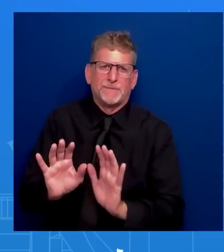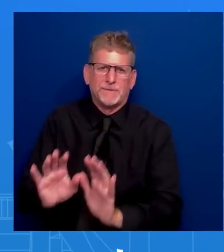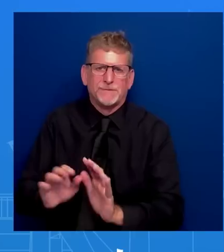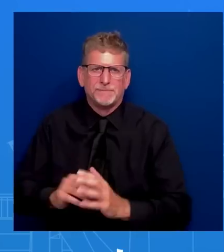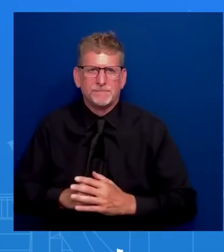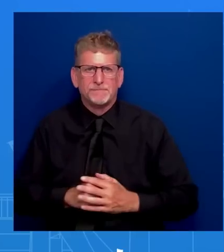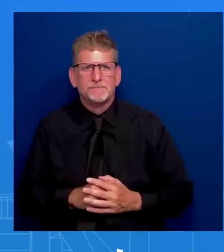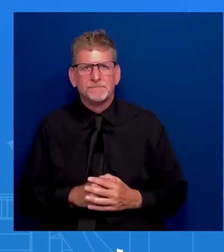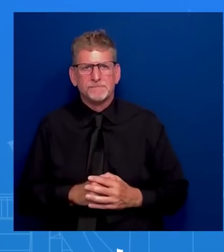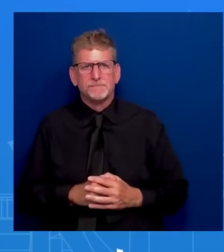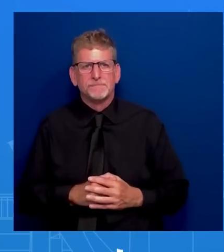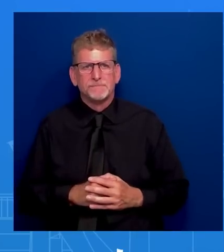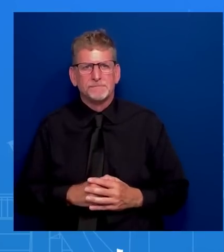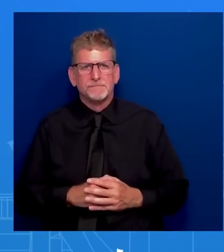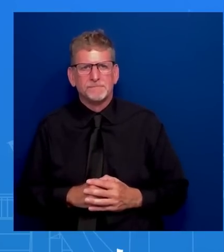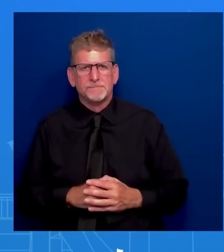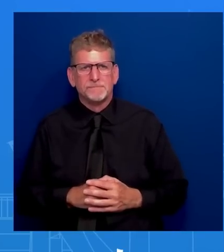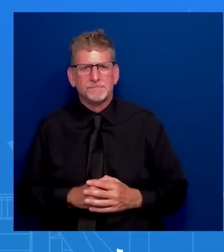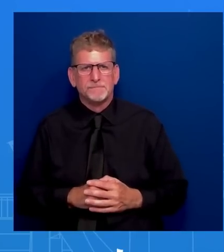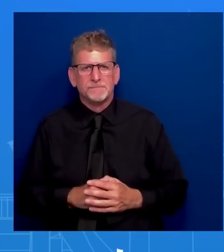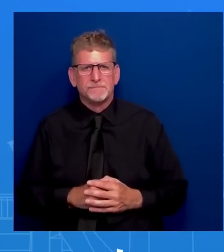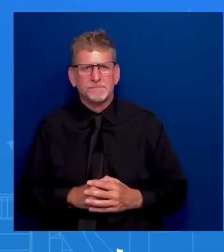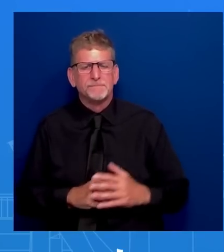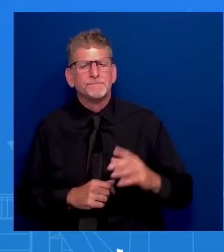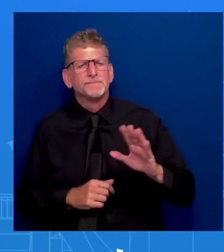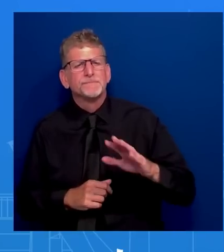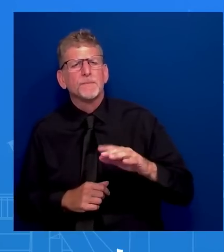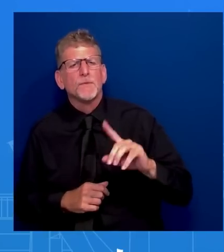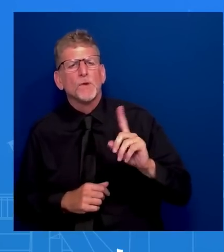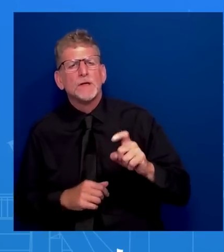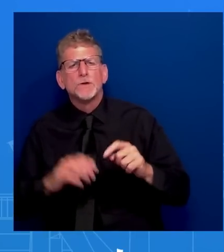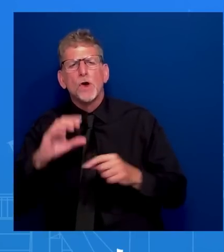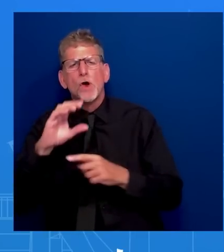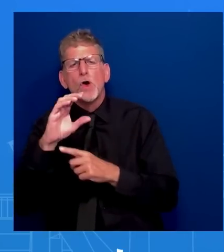Because in the past, Pentagon seems to --